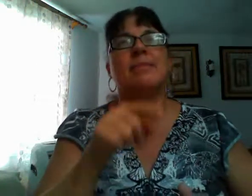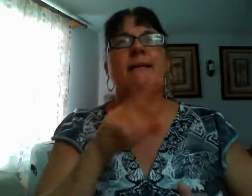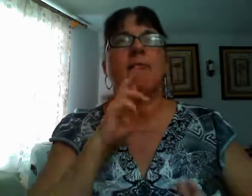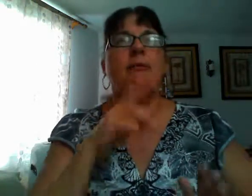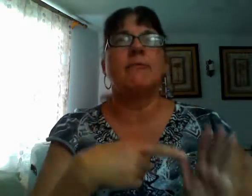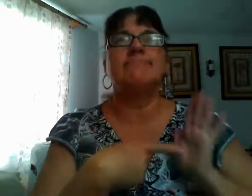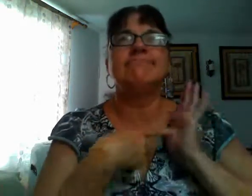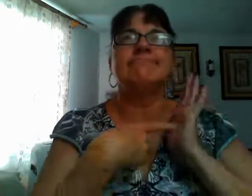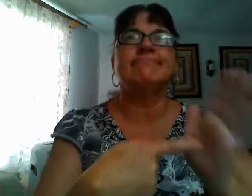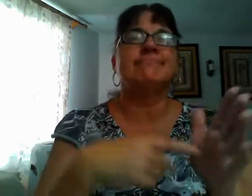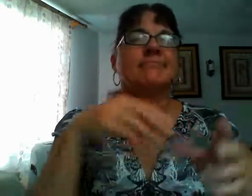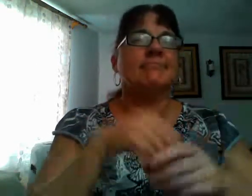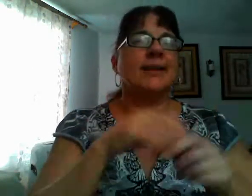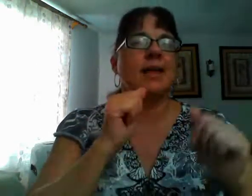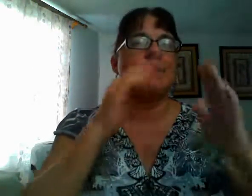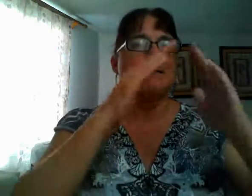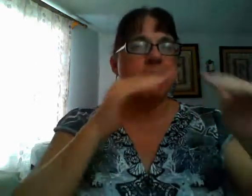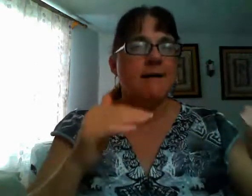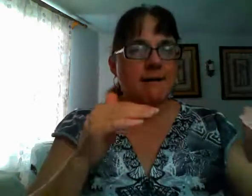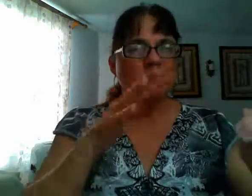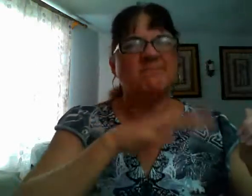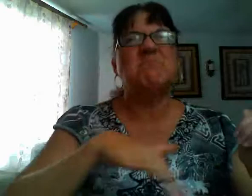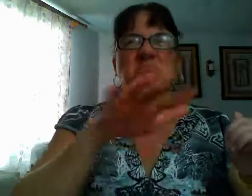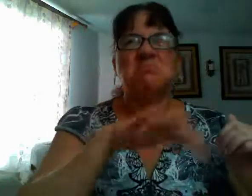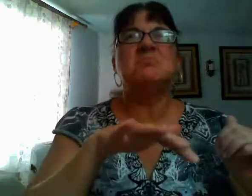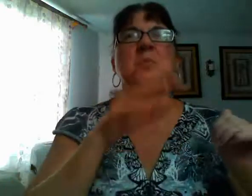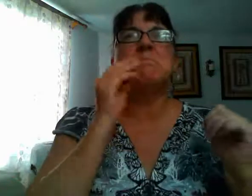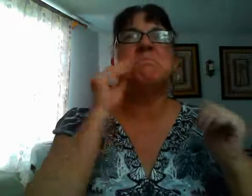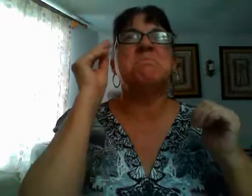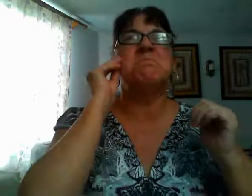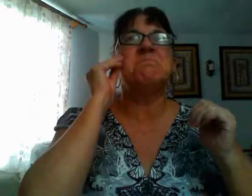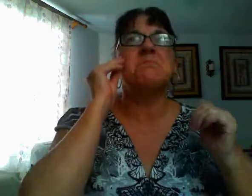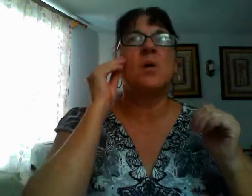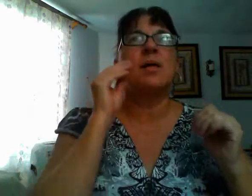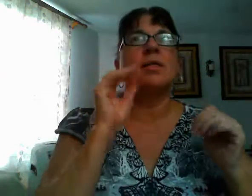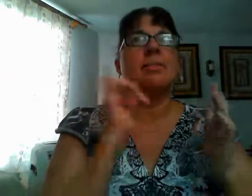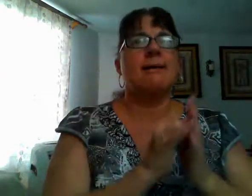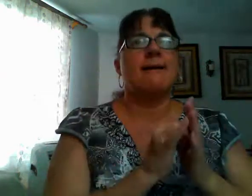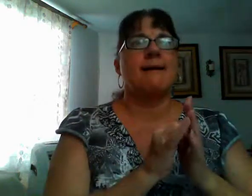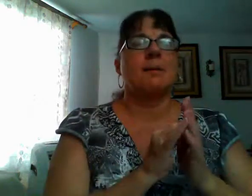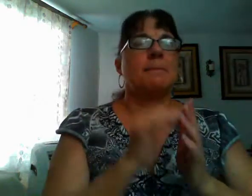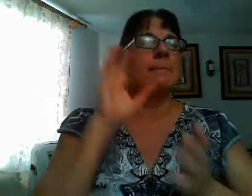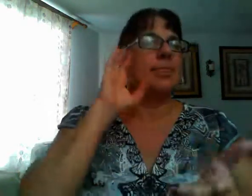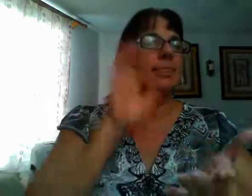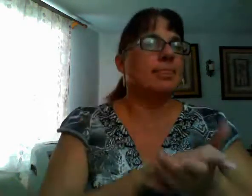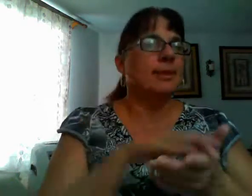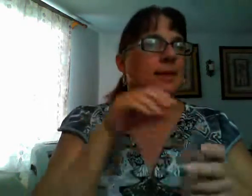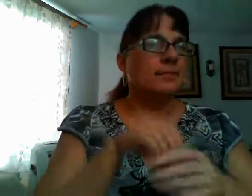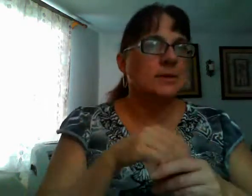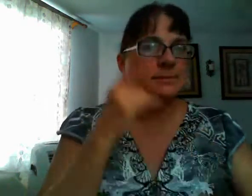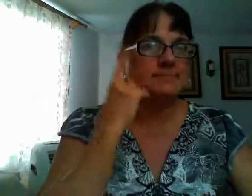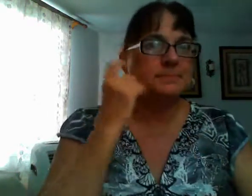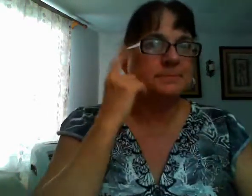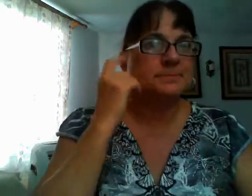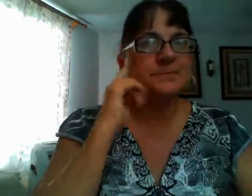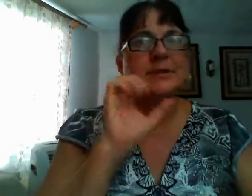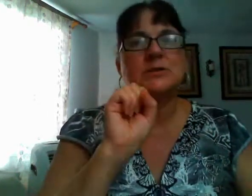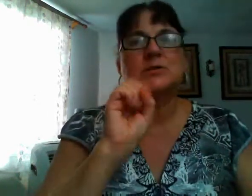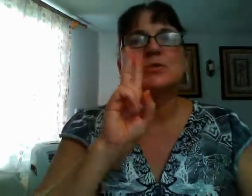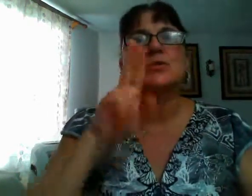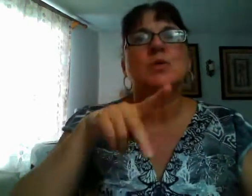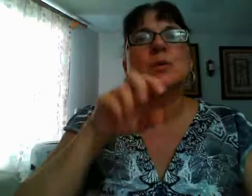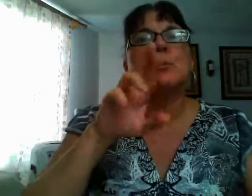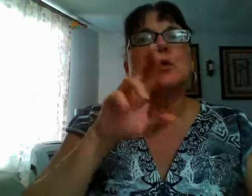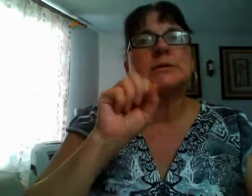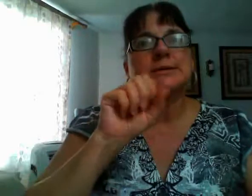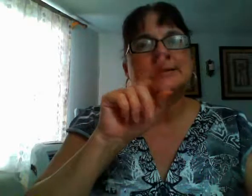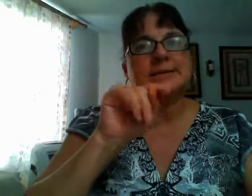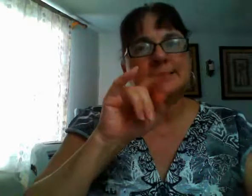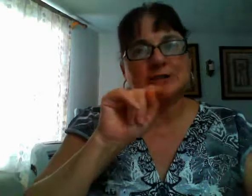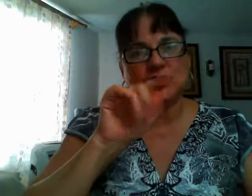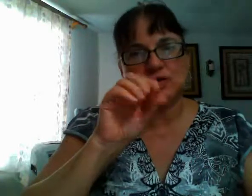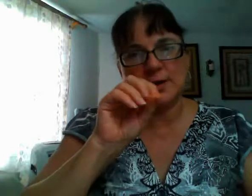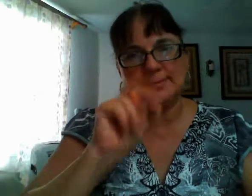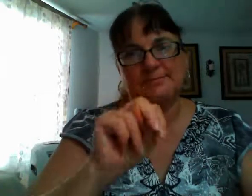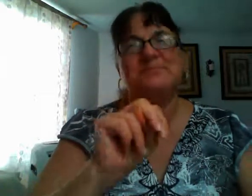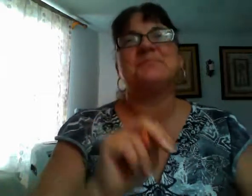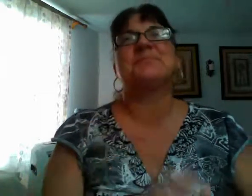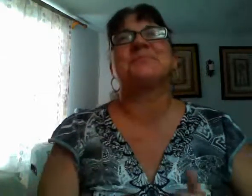are portrayed in a household that believes in superstitions.